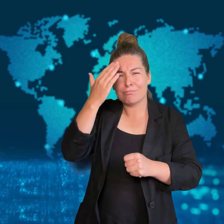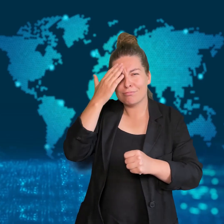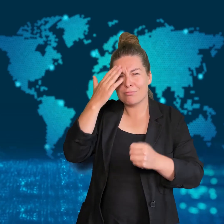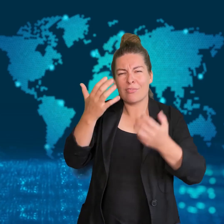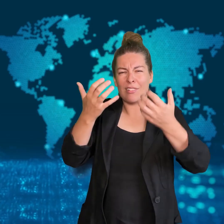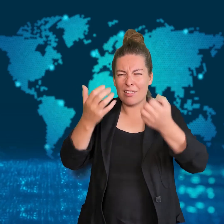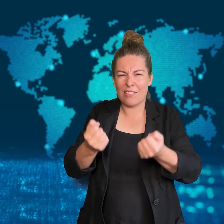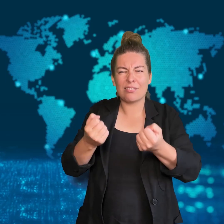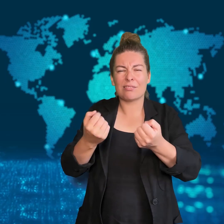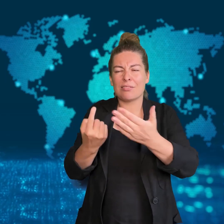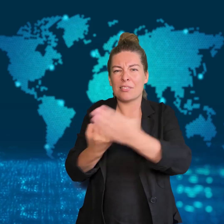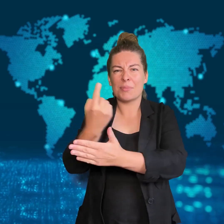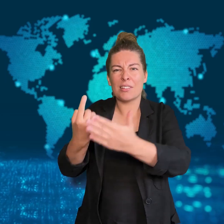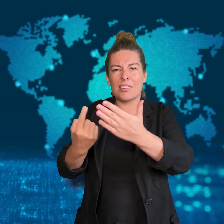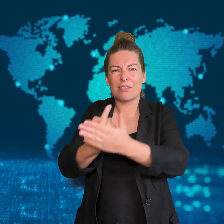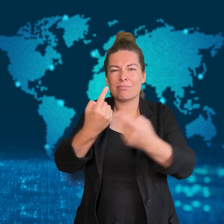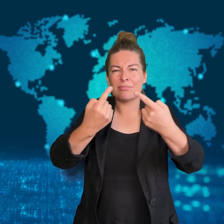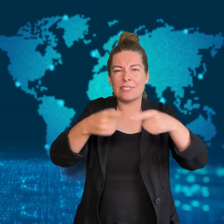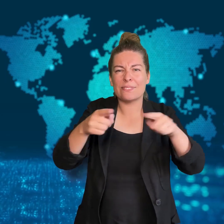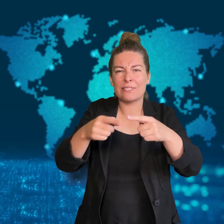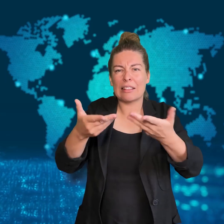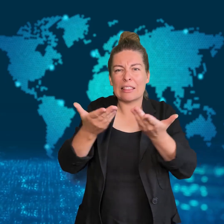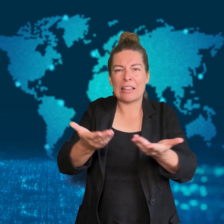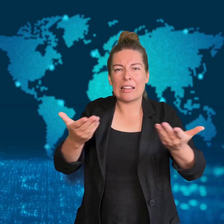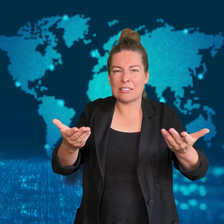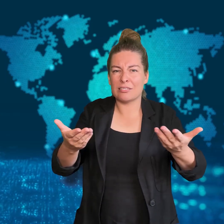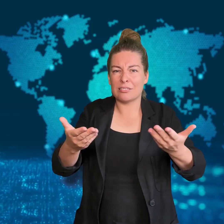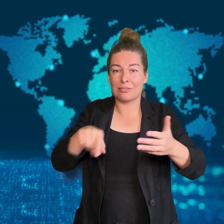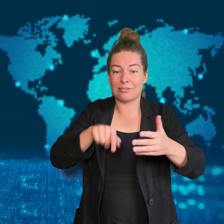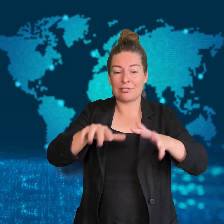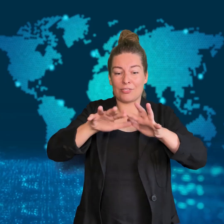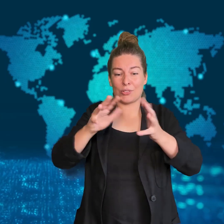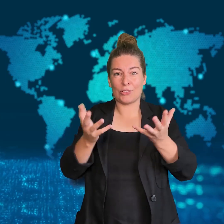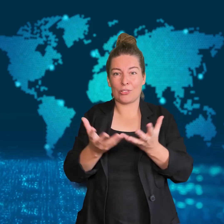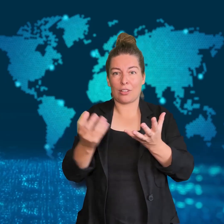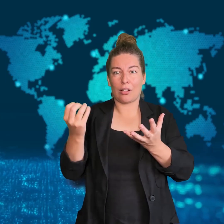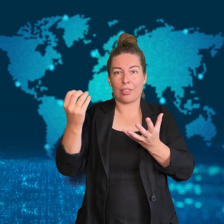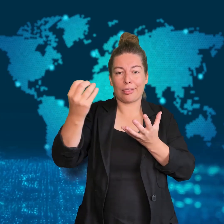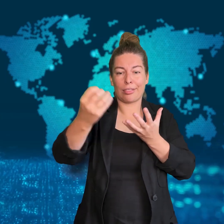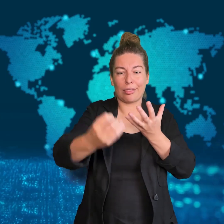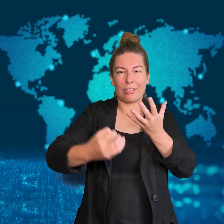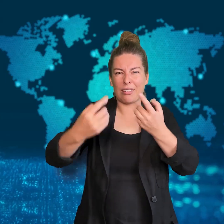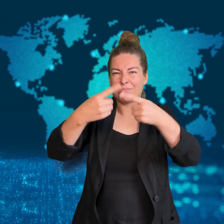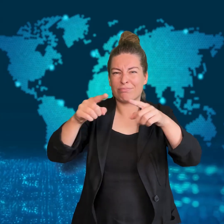Other "junk" orbits the Earth,